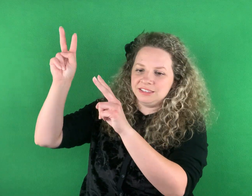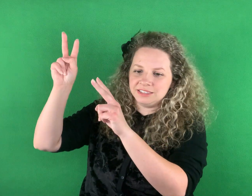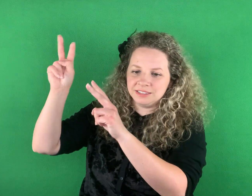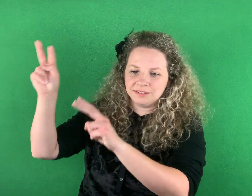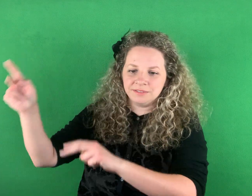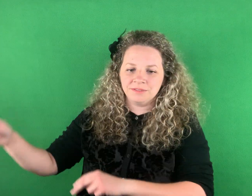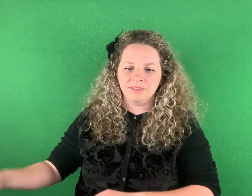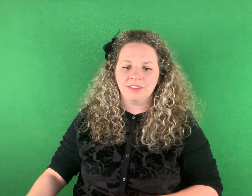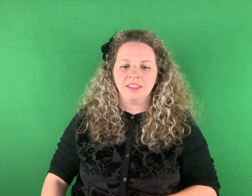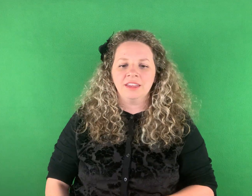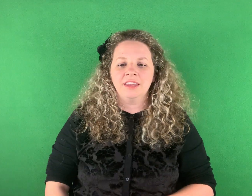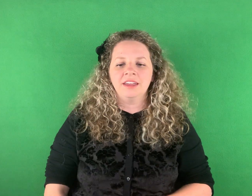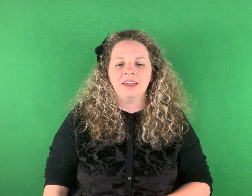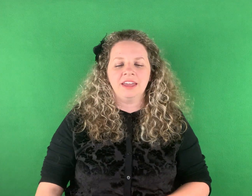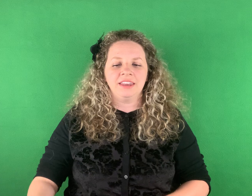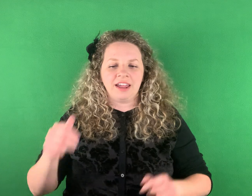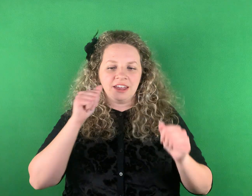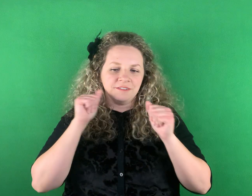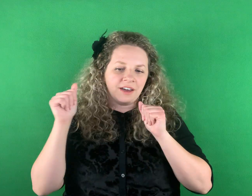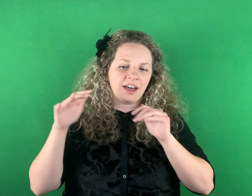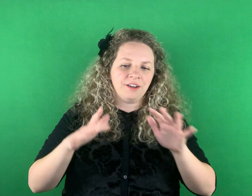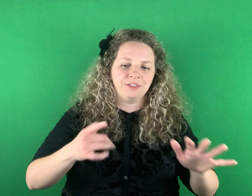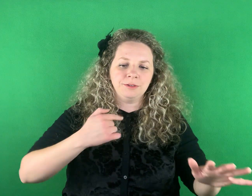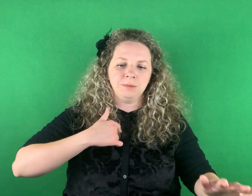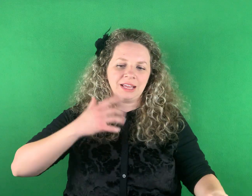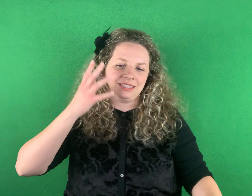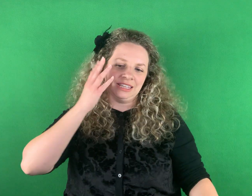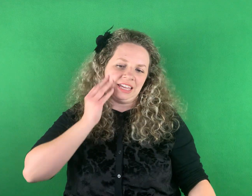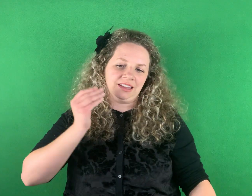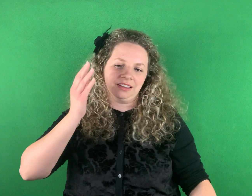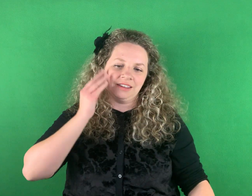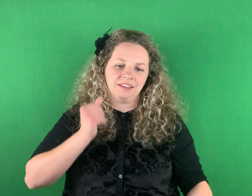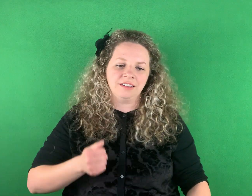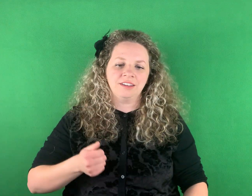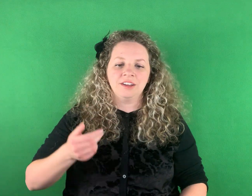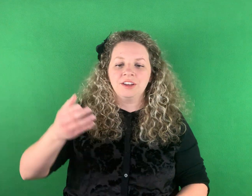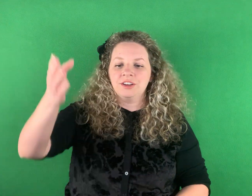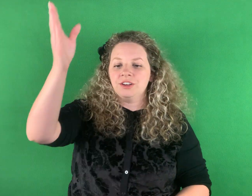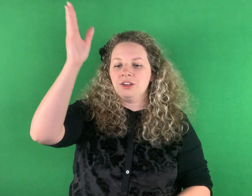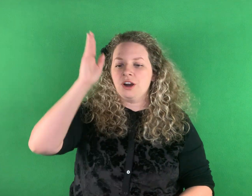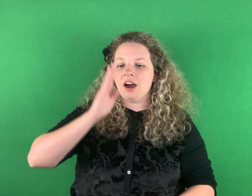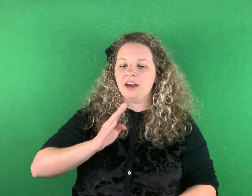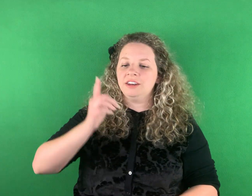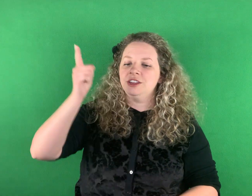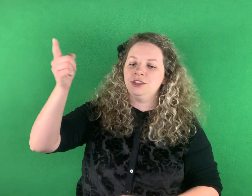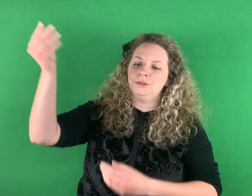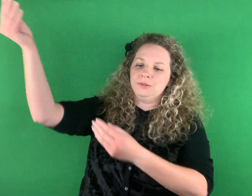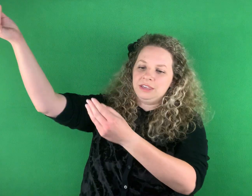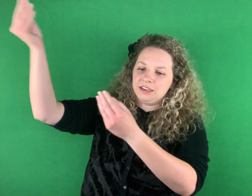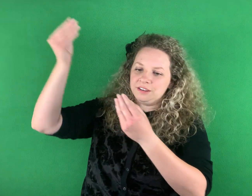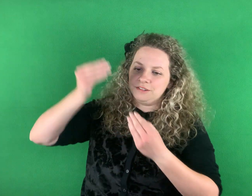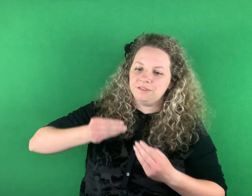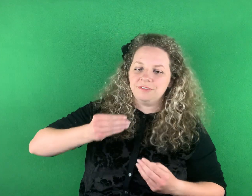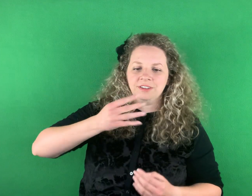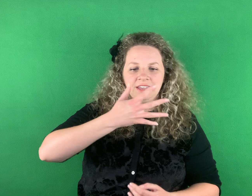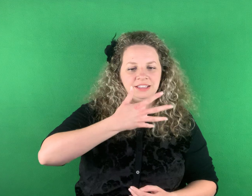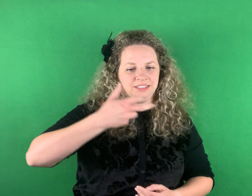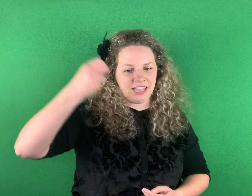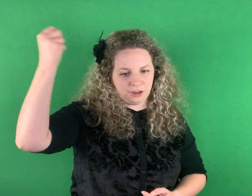and I have held the blessing, God, You give and take away…”